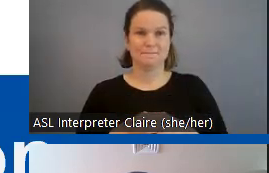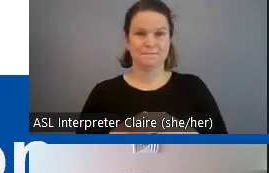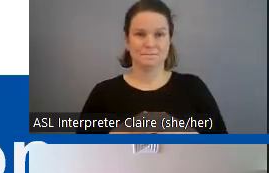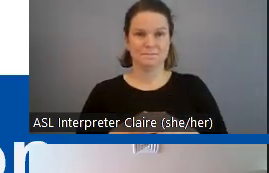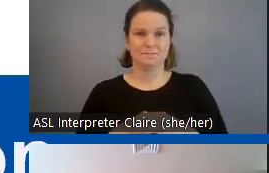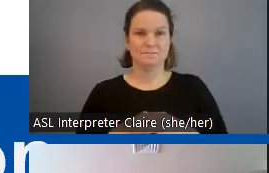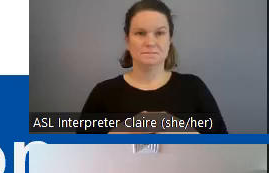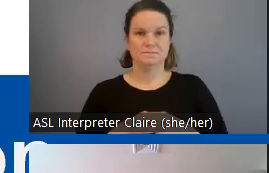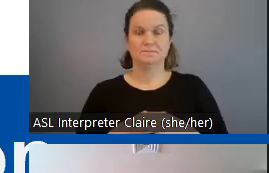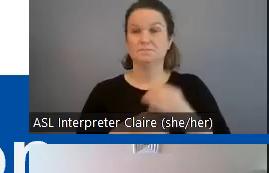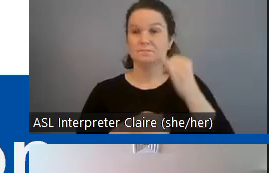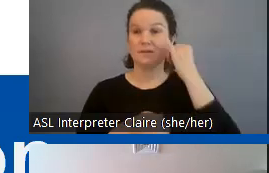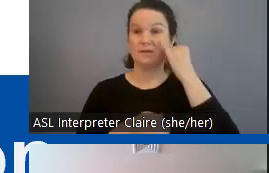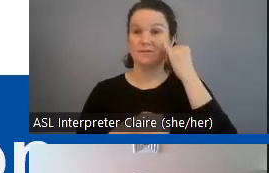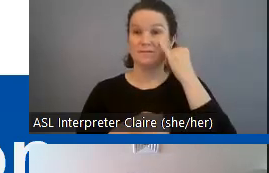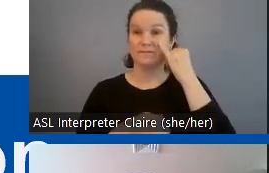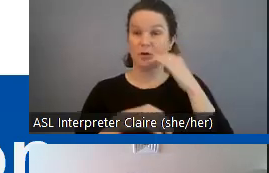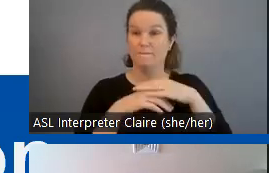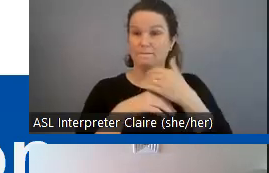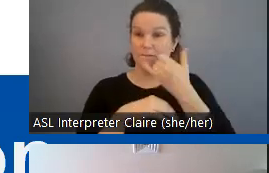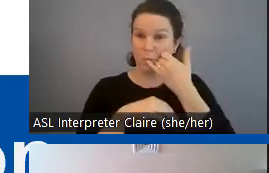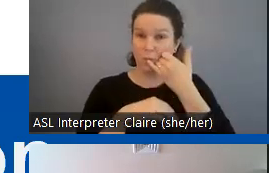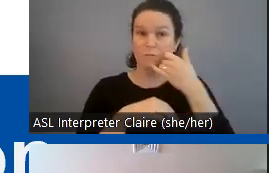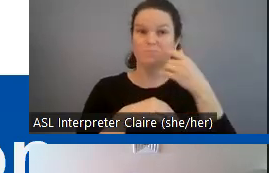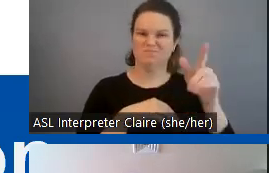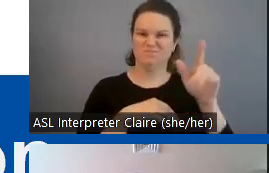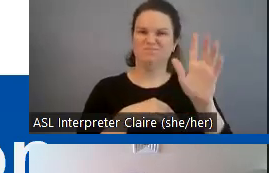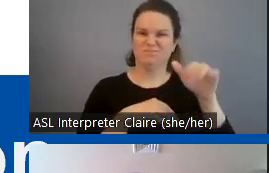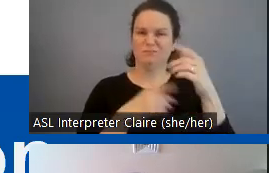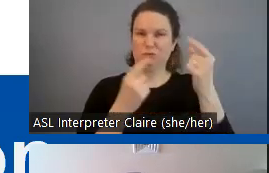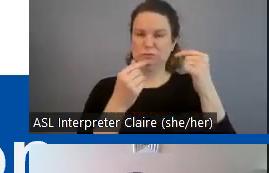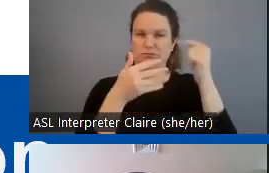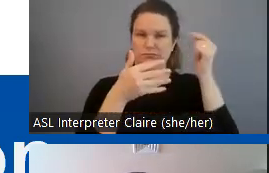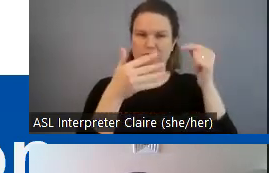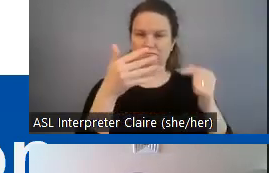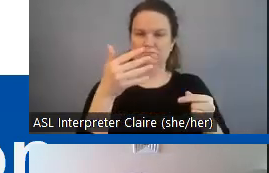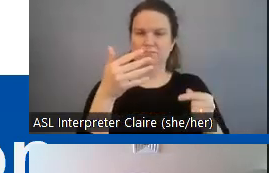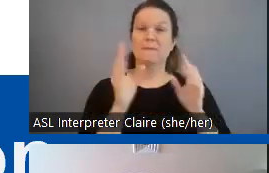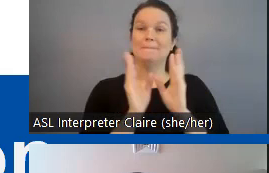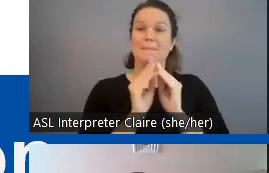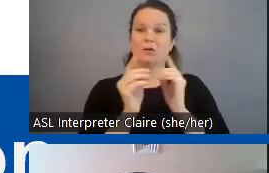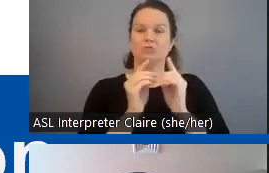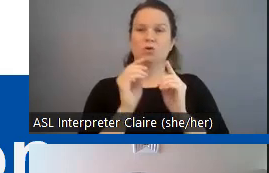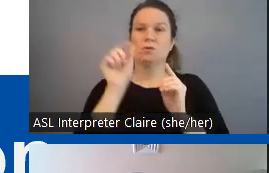If you are on your phone, these are the instructions. In your meeting controls,